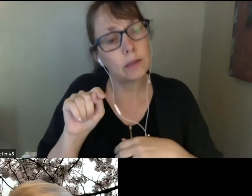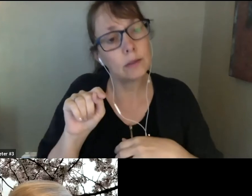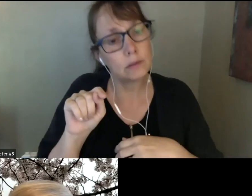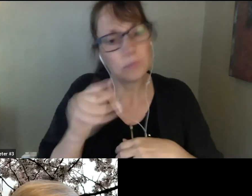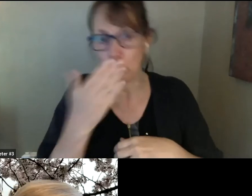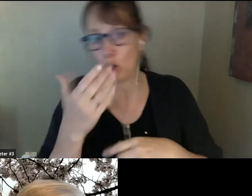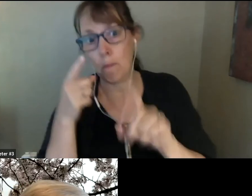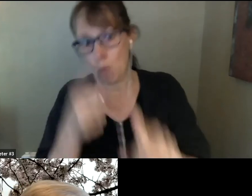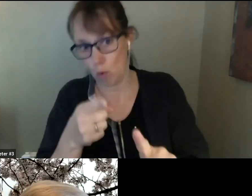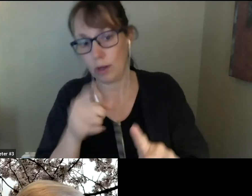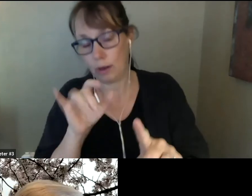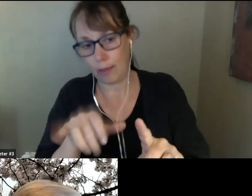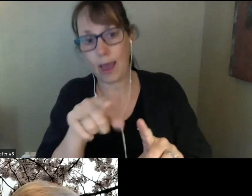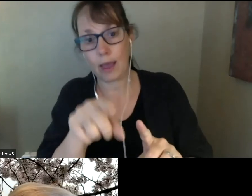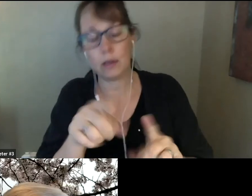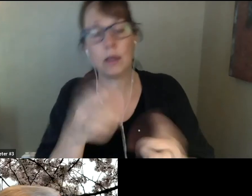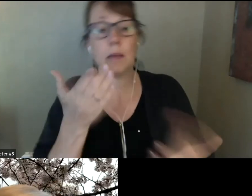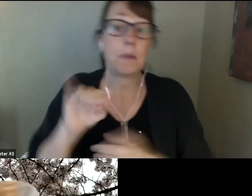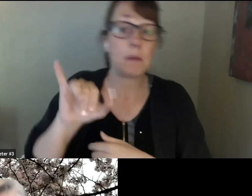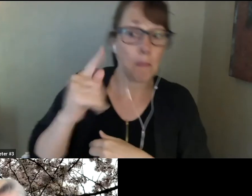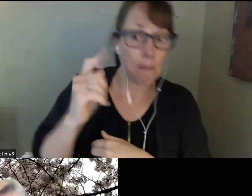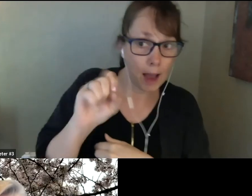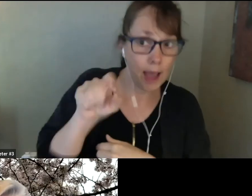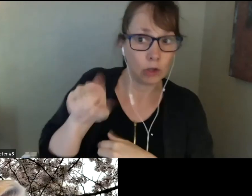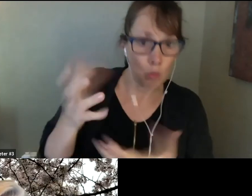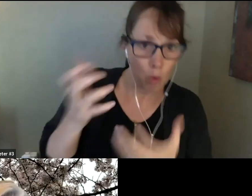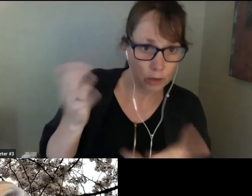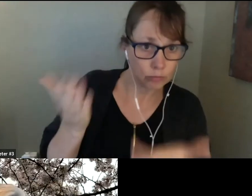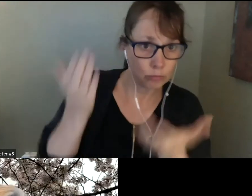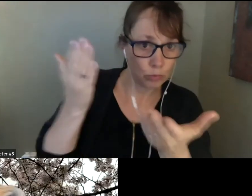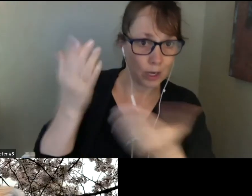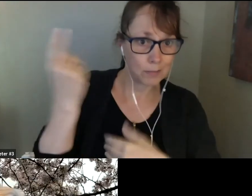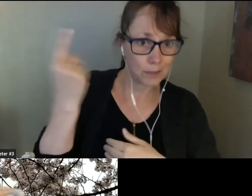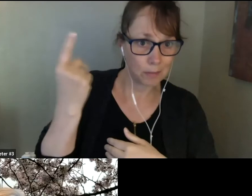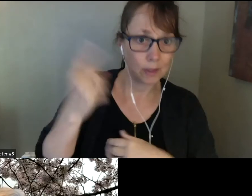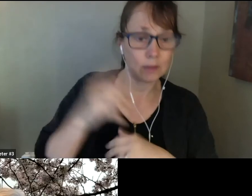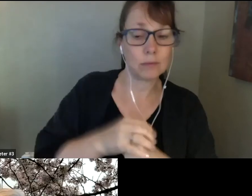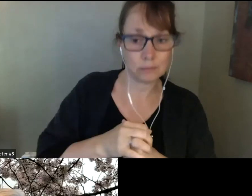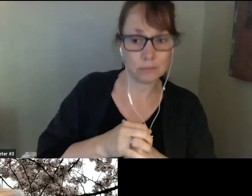And maybe, Mike, you want to say something to that.